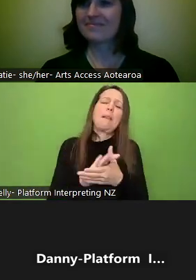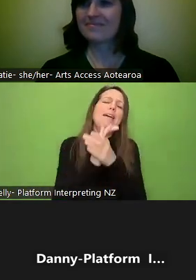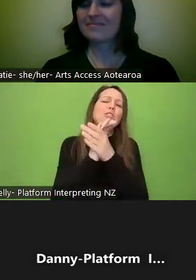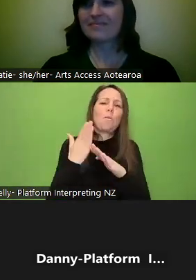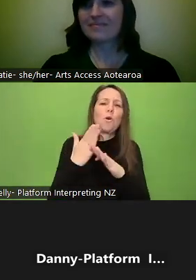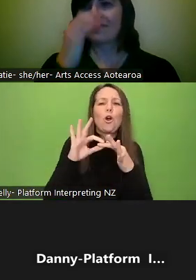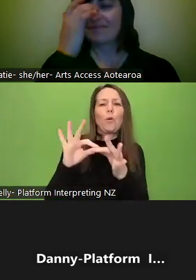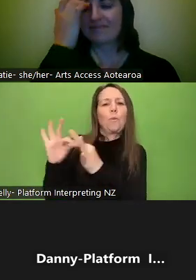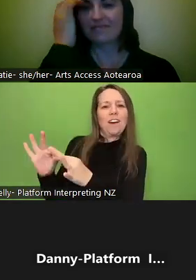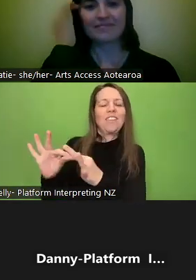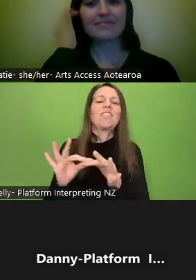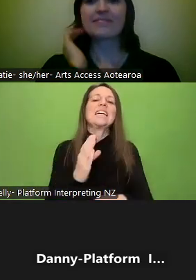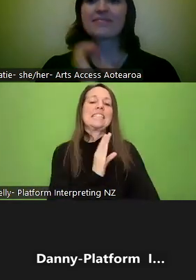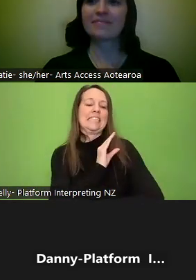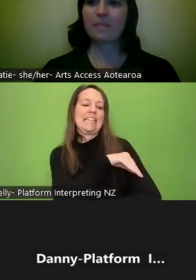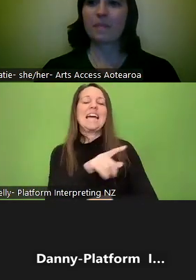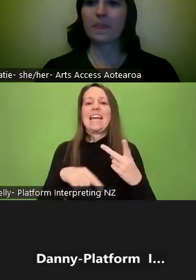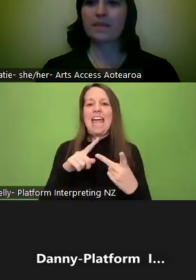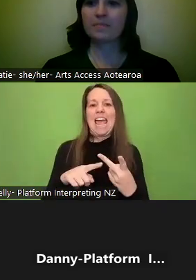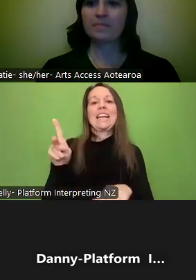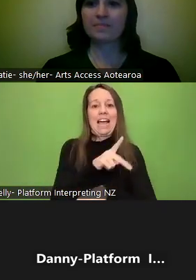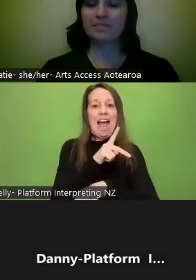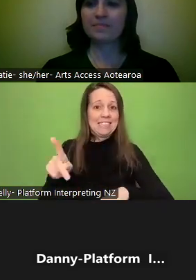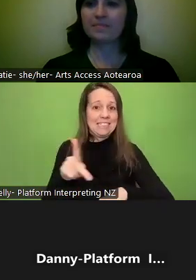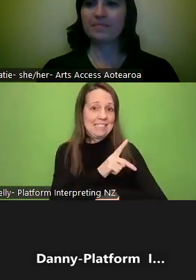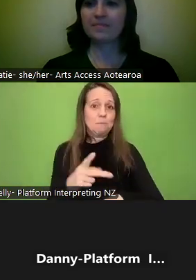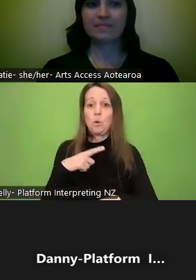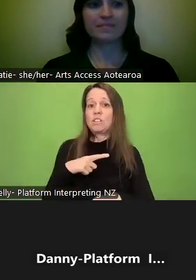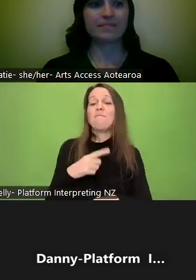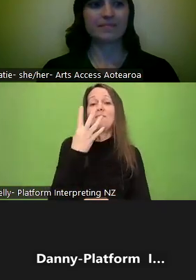4 years I've been the director of the festival, and we're all very passionate